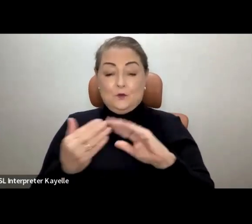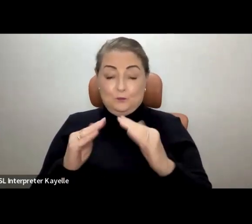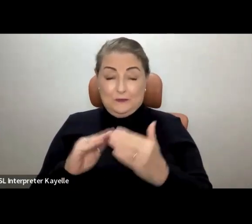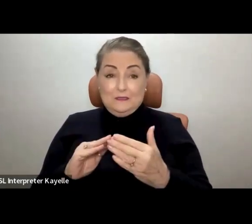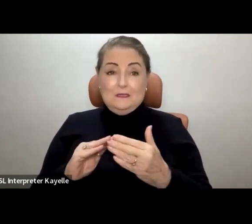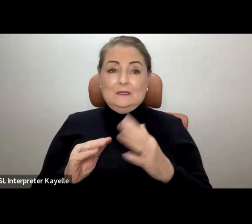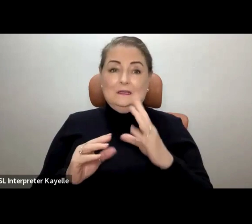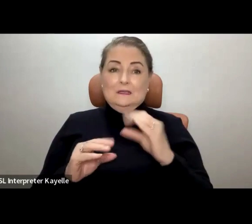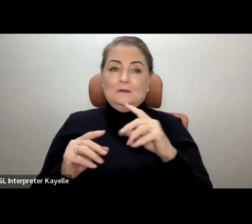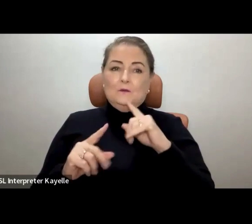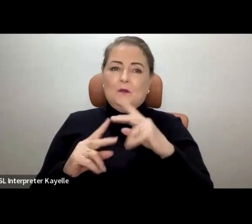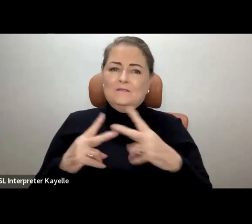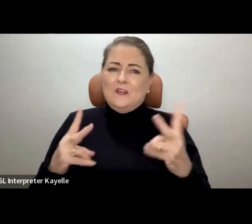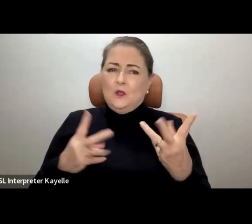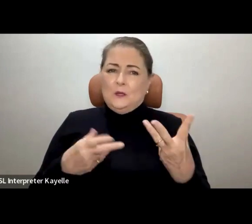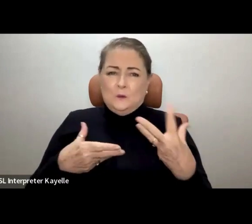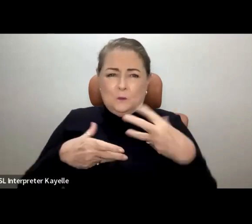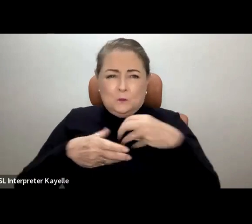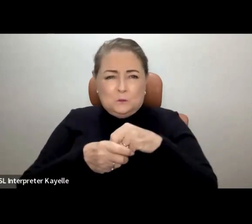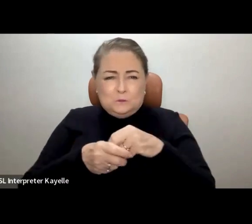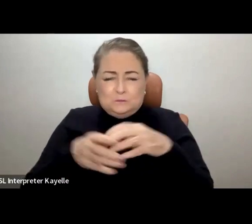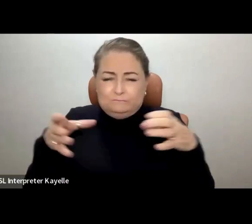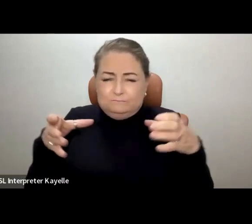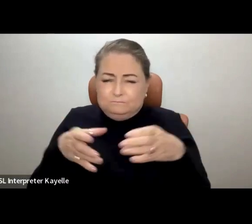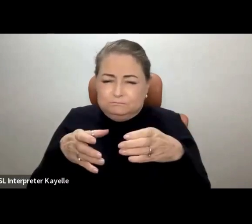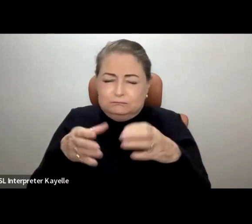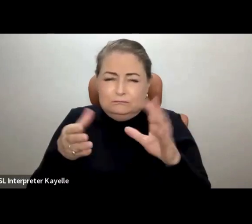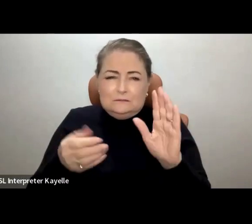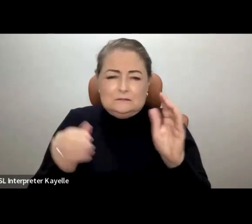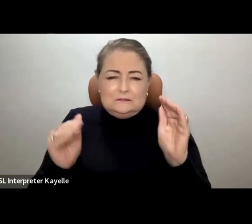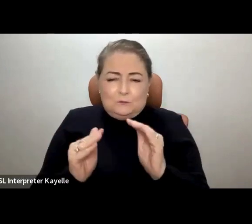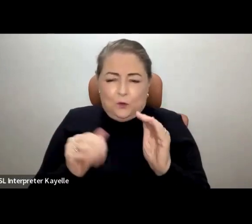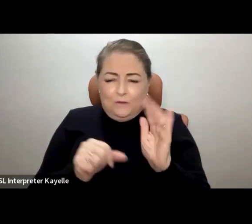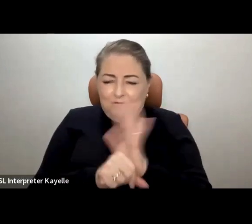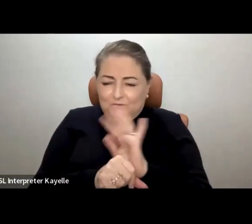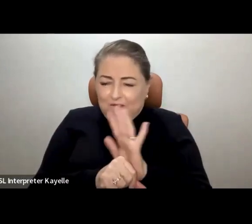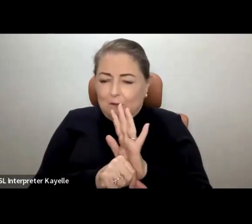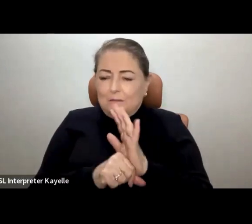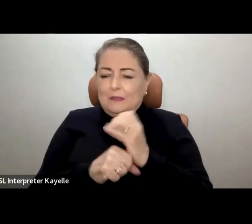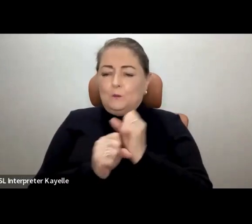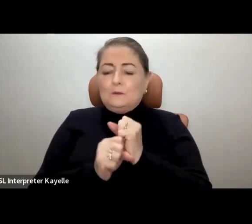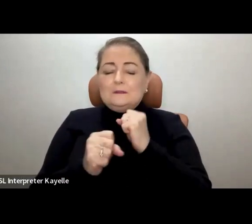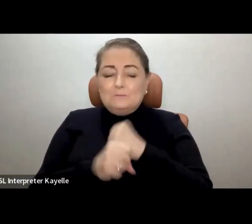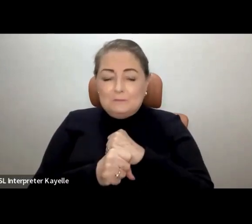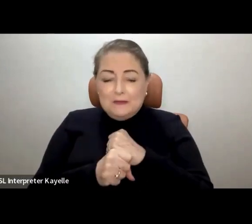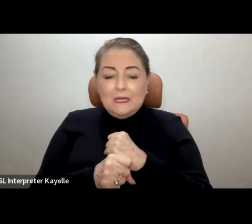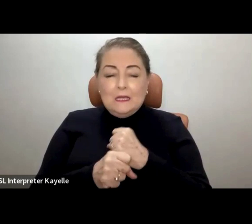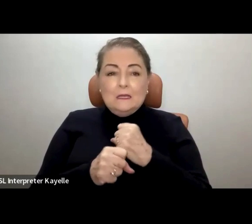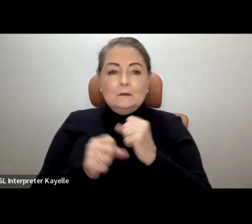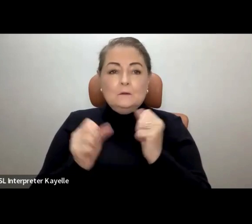a very internal small film that that was made within the